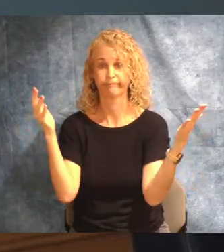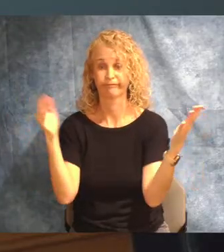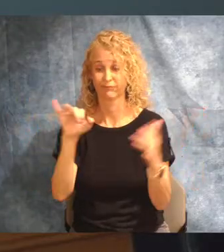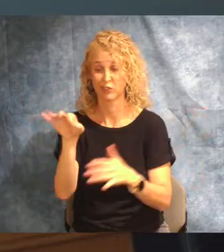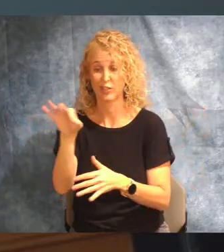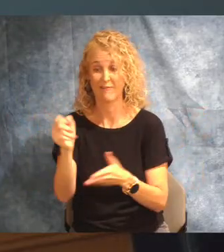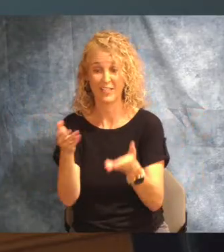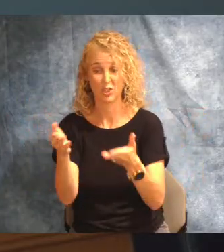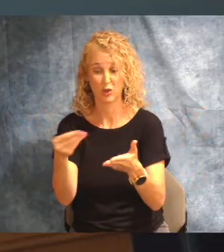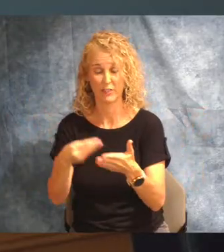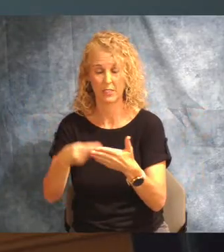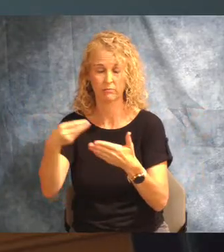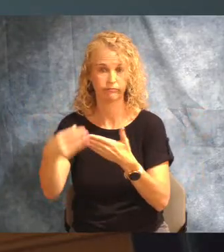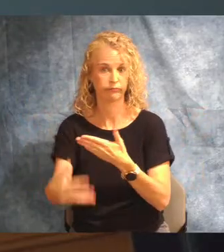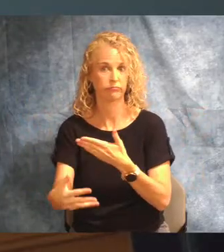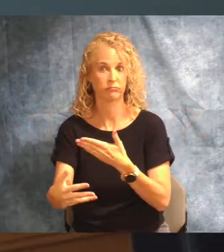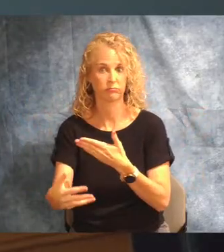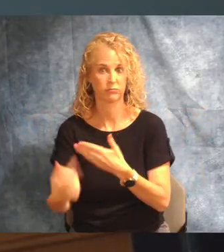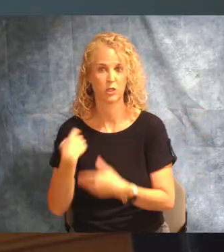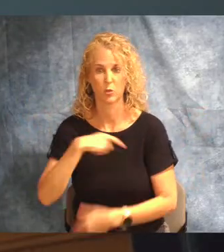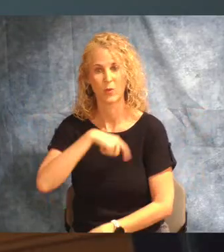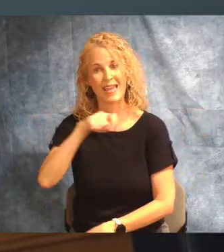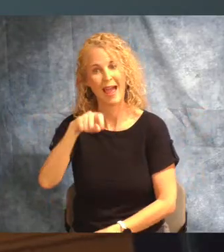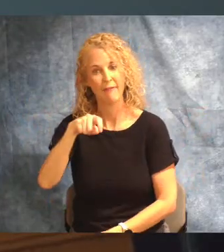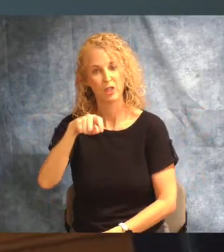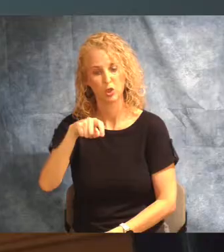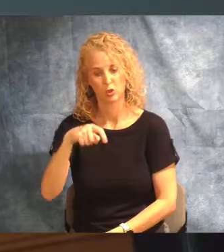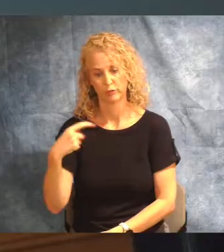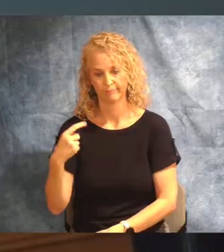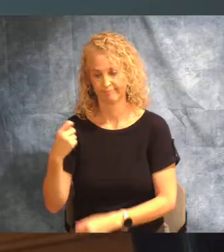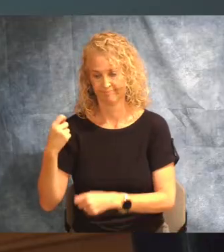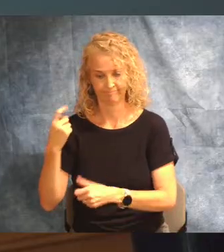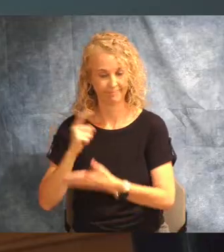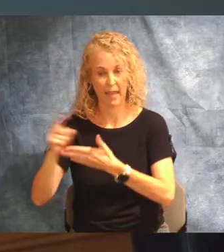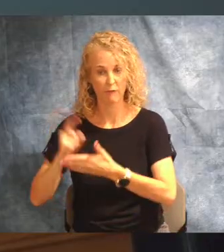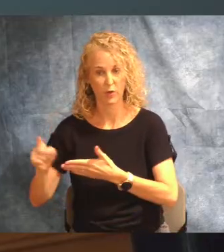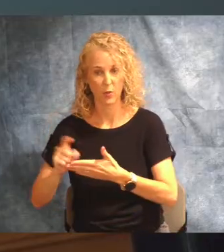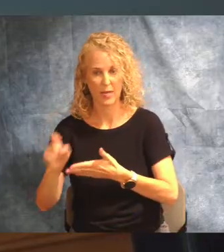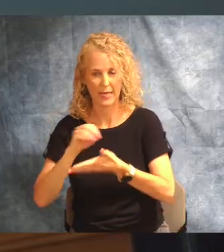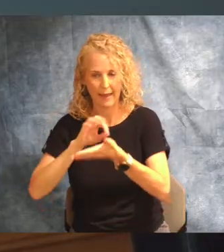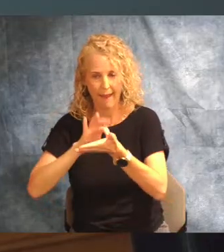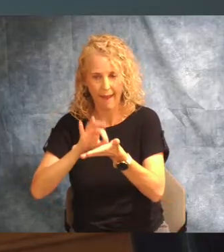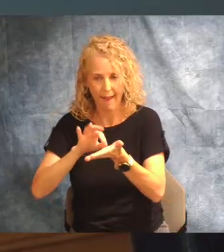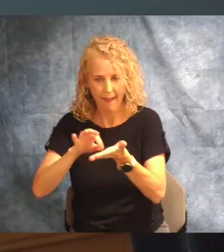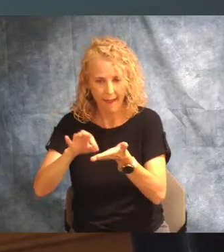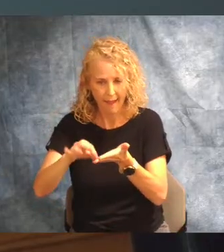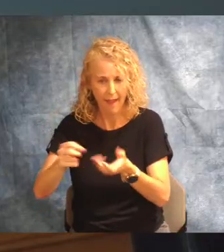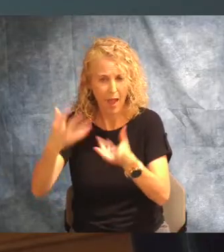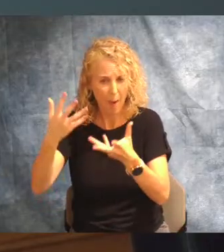aware of that. but we're continuing to allocate more money as we talk about at the end of the year